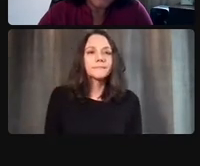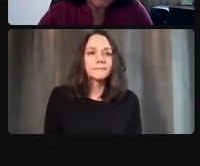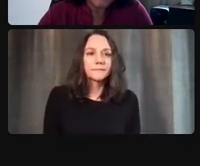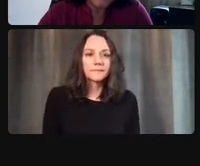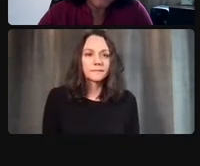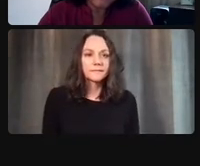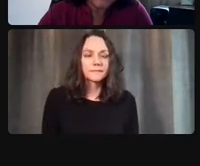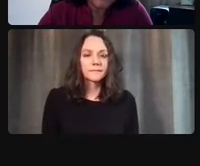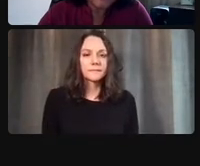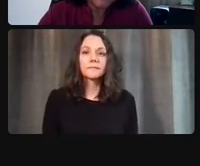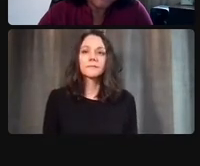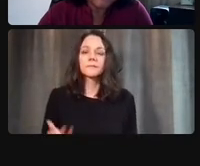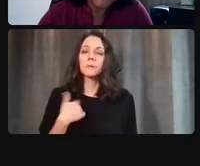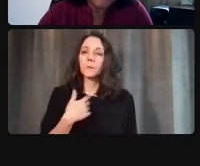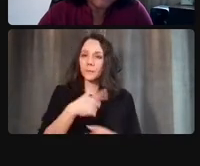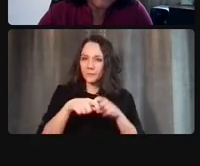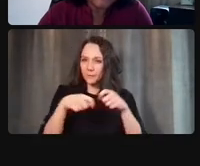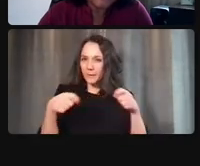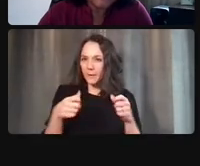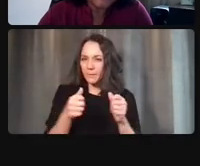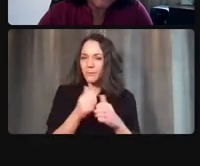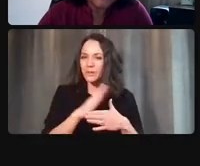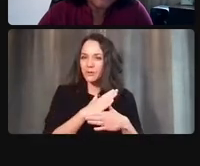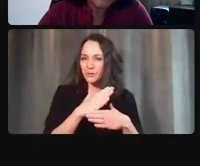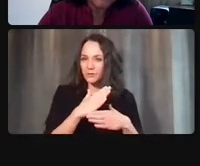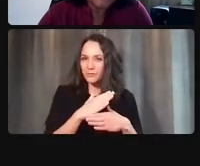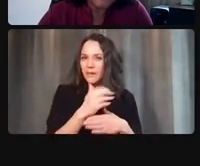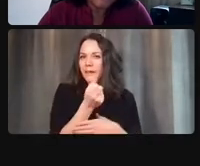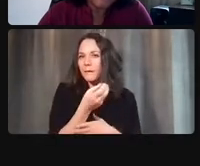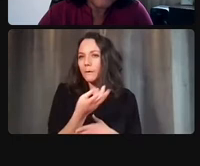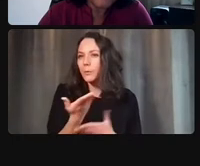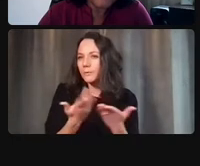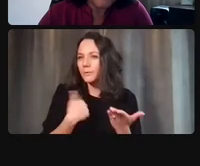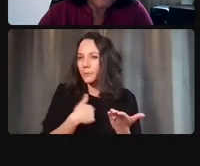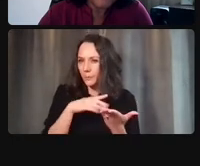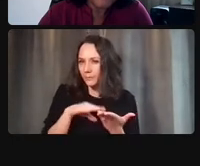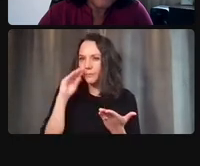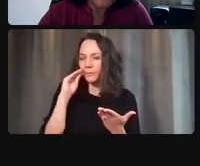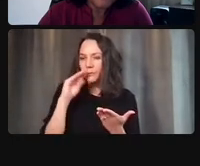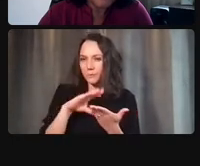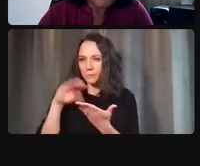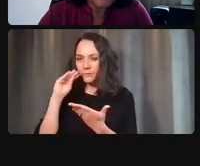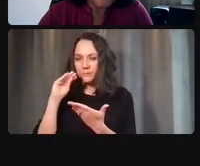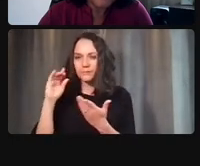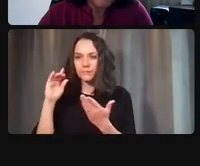We want to end with sharing a few learnings about this project.